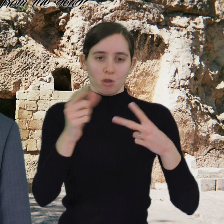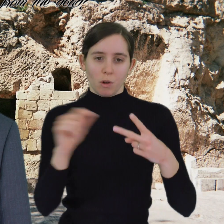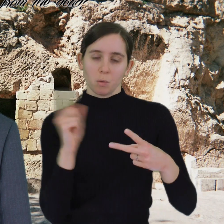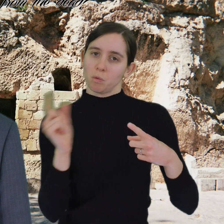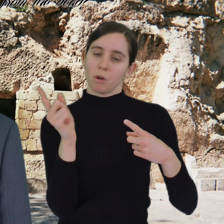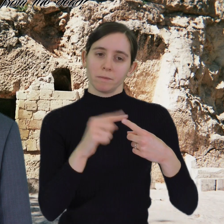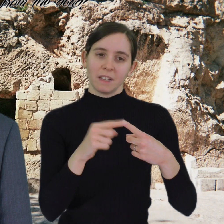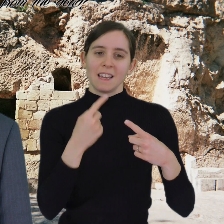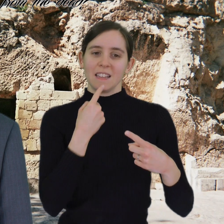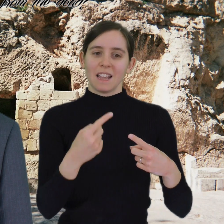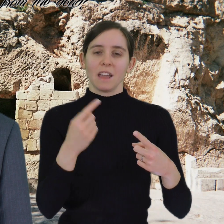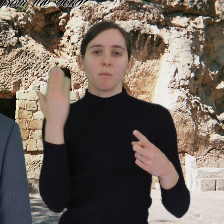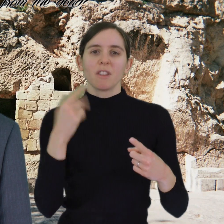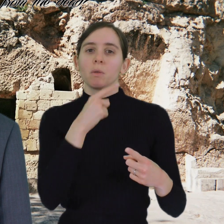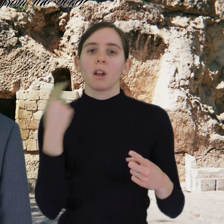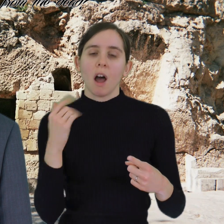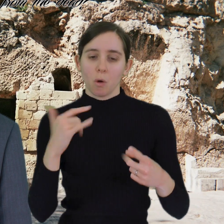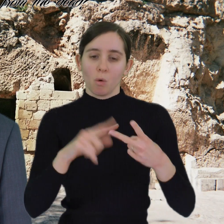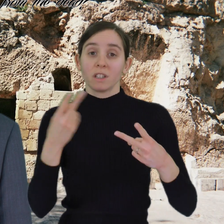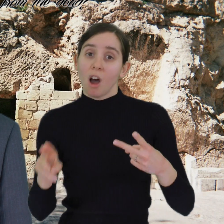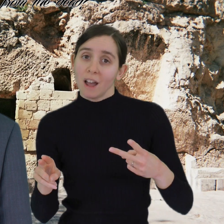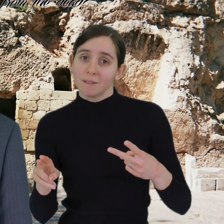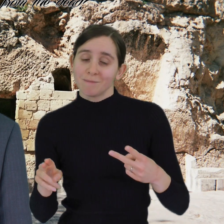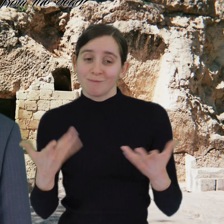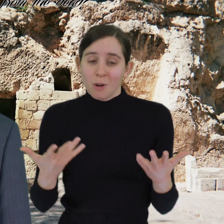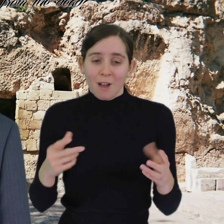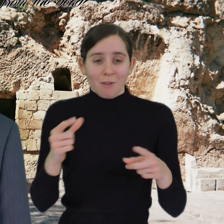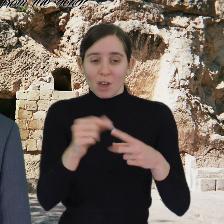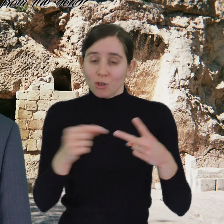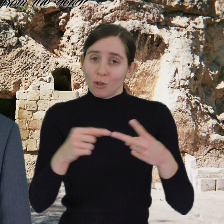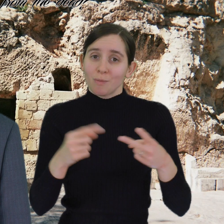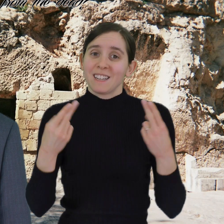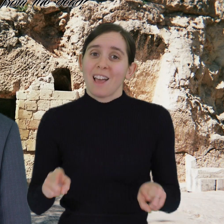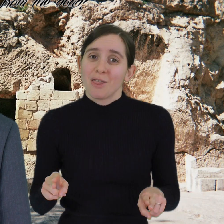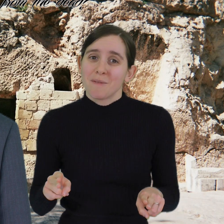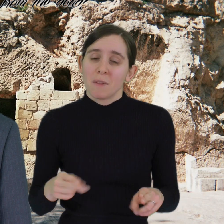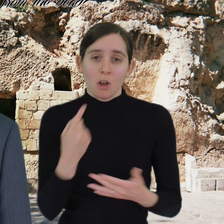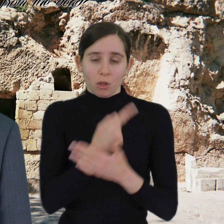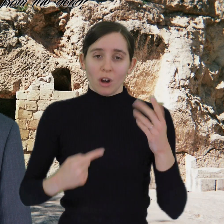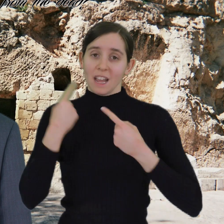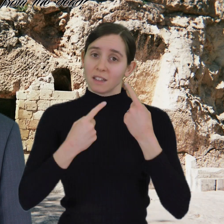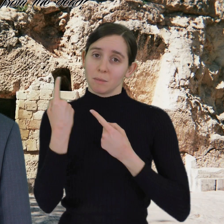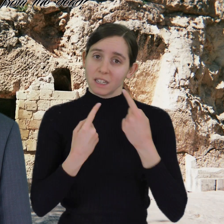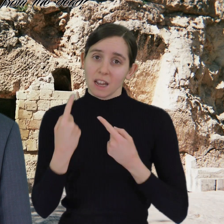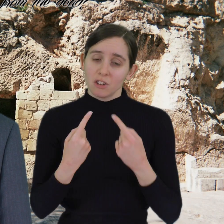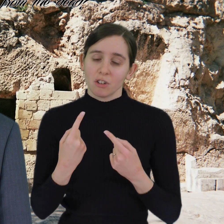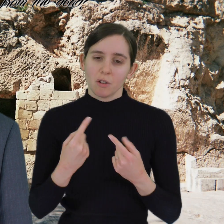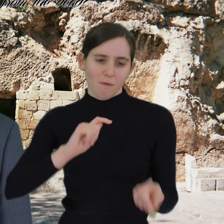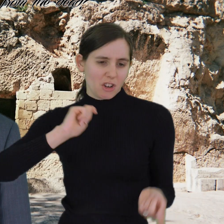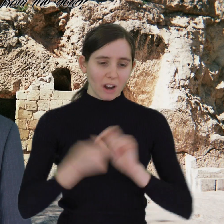or die. They chose death. The only explanation for such a change of attitude